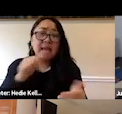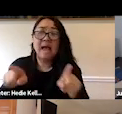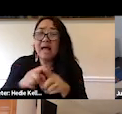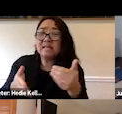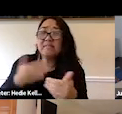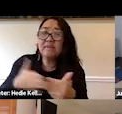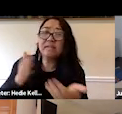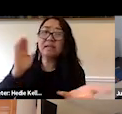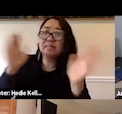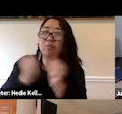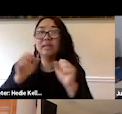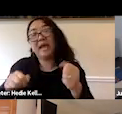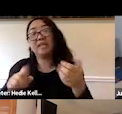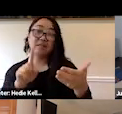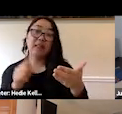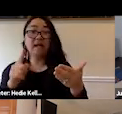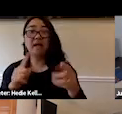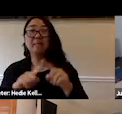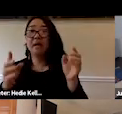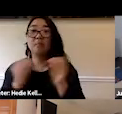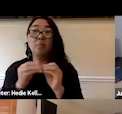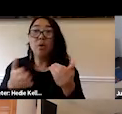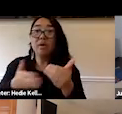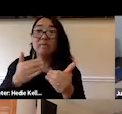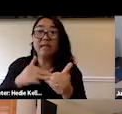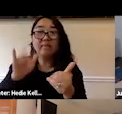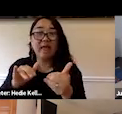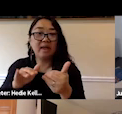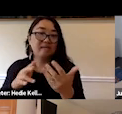on it, but it's certainly more convenient than having to navigate through a number